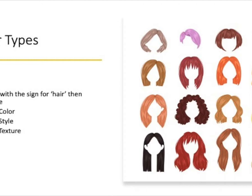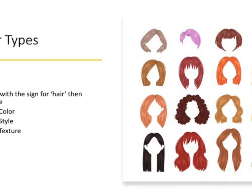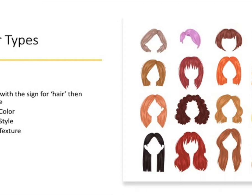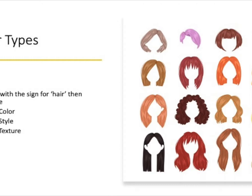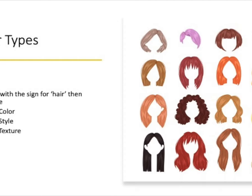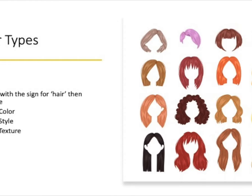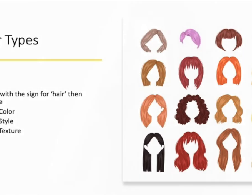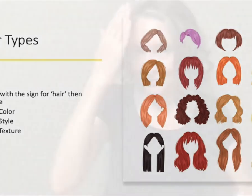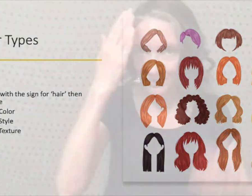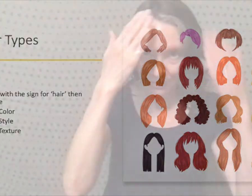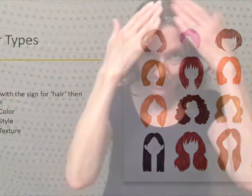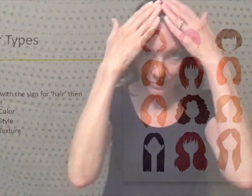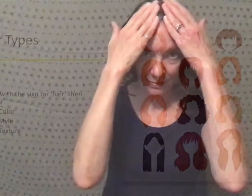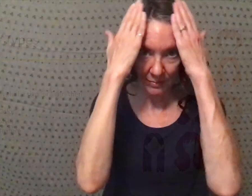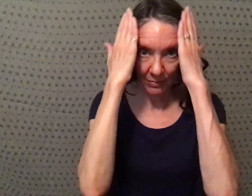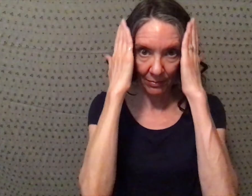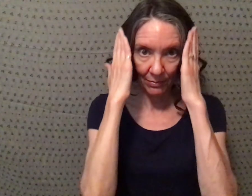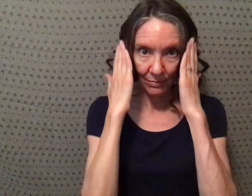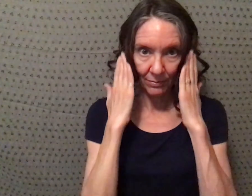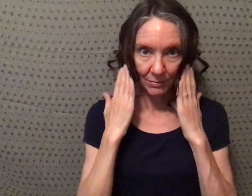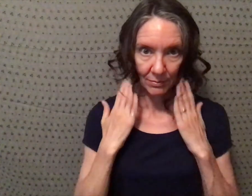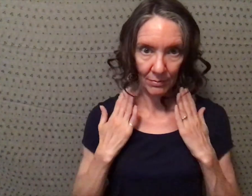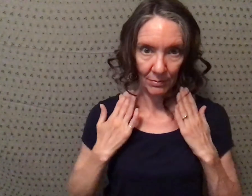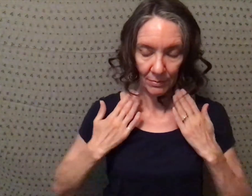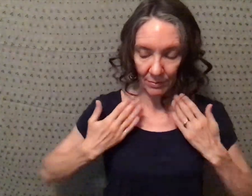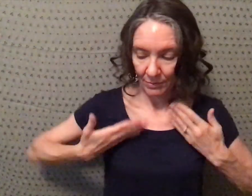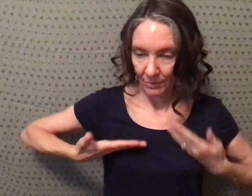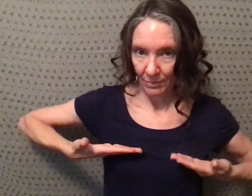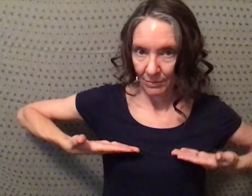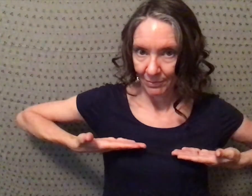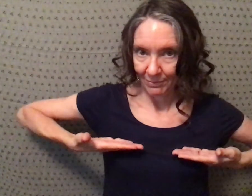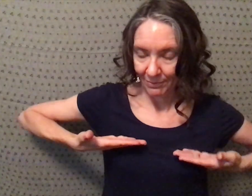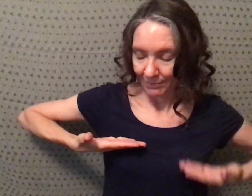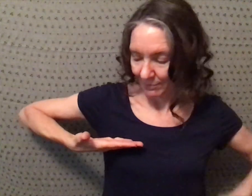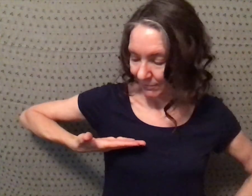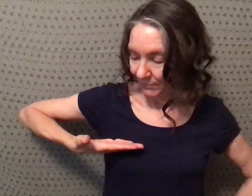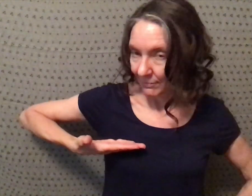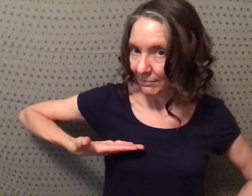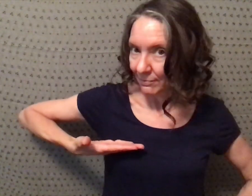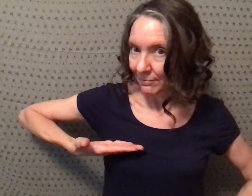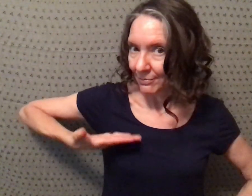are produced with a B or bent-B handshape.